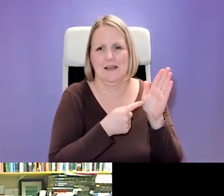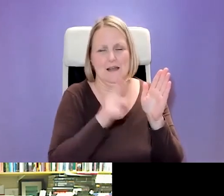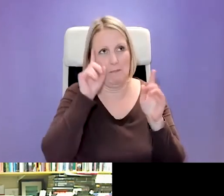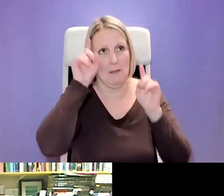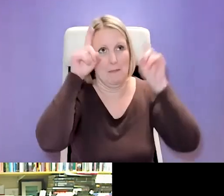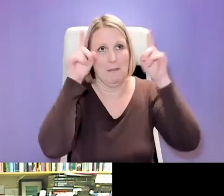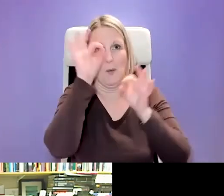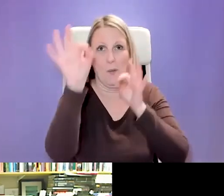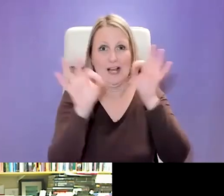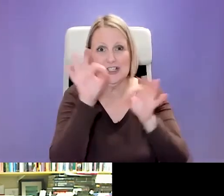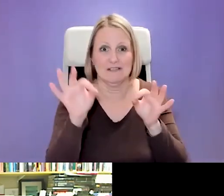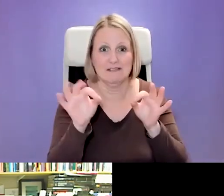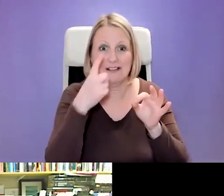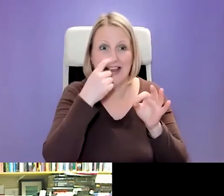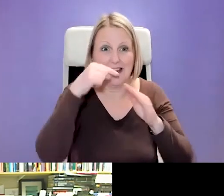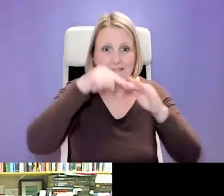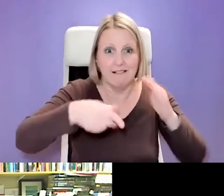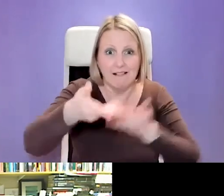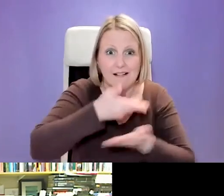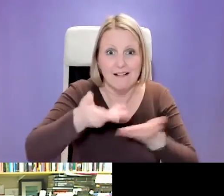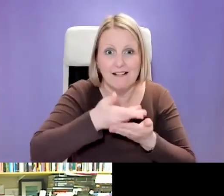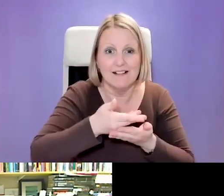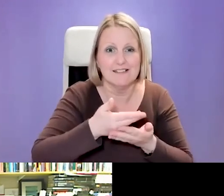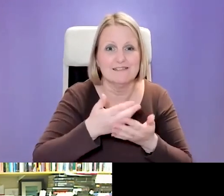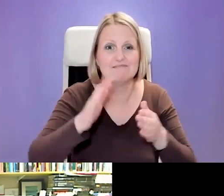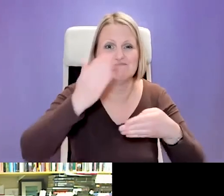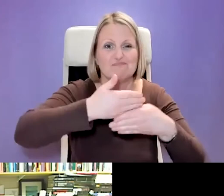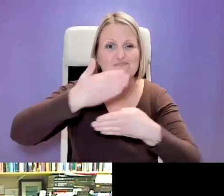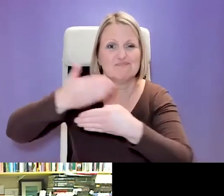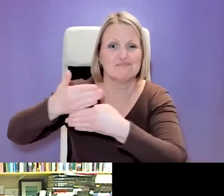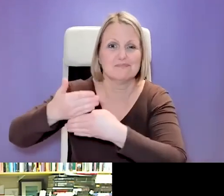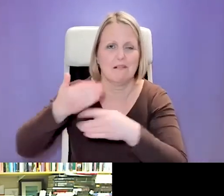and very often if you try to make a point, it sort of collapses into another point that you were trying to make